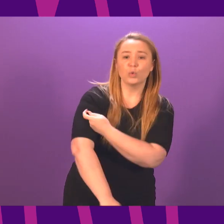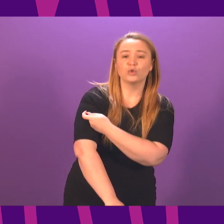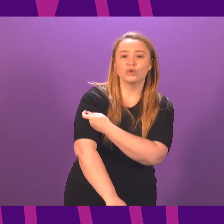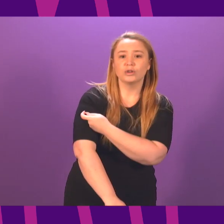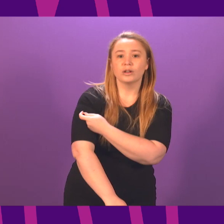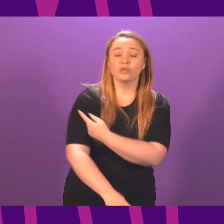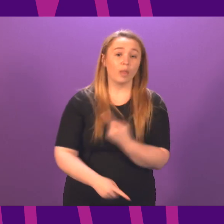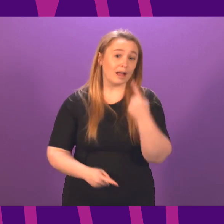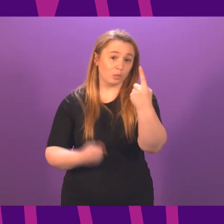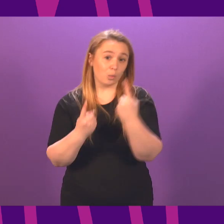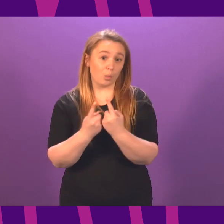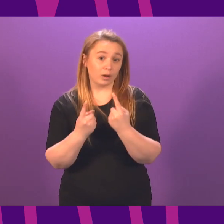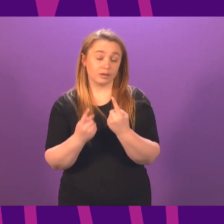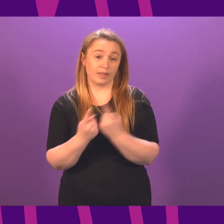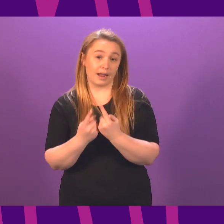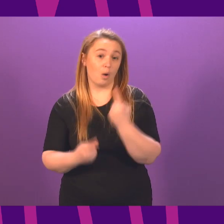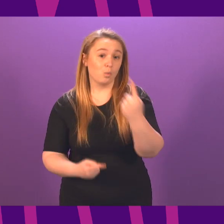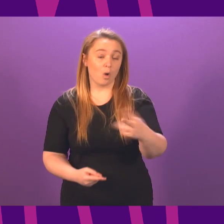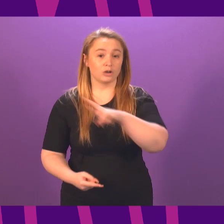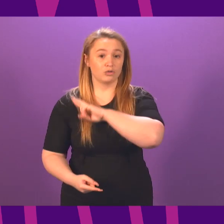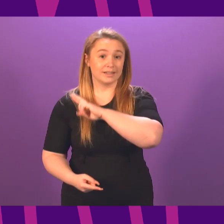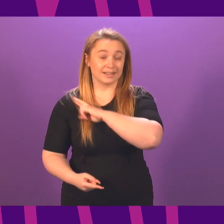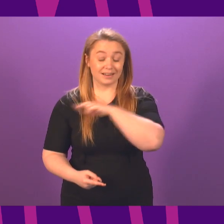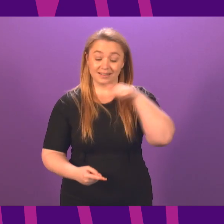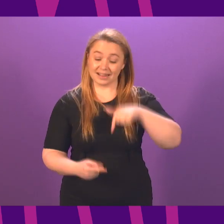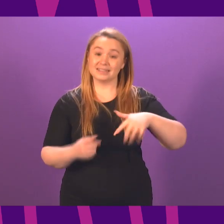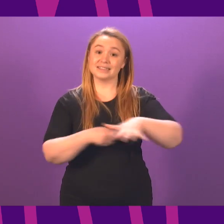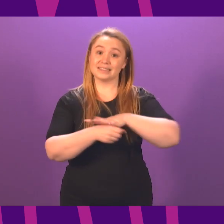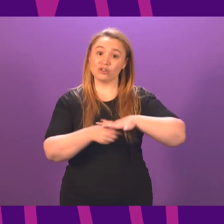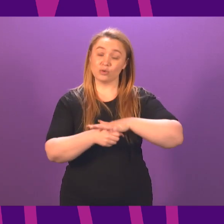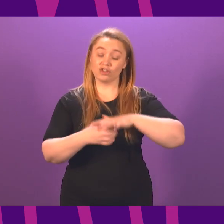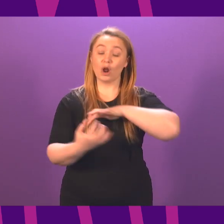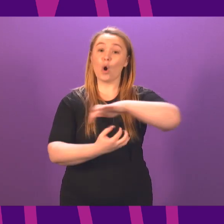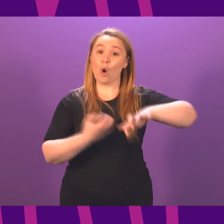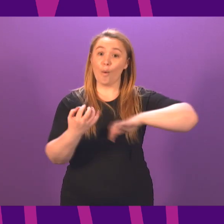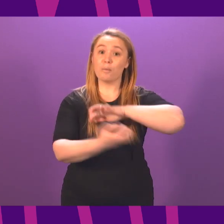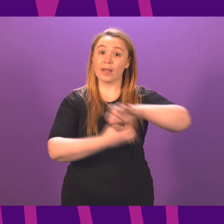one of the reasons why it is a complex exercise, and it is important that we get it right.